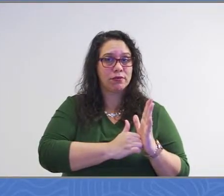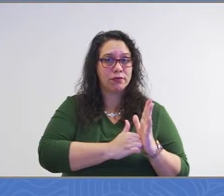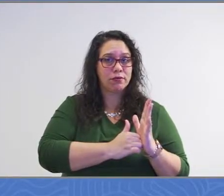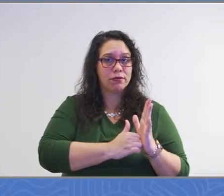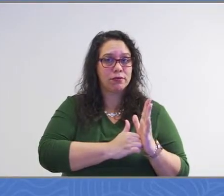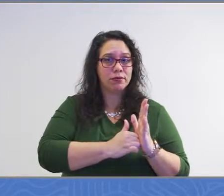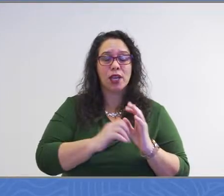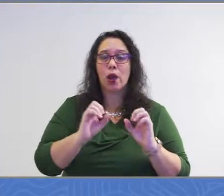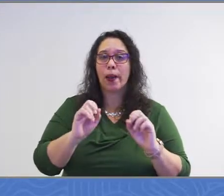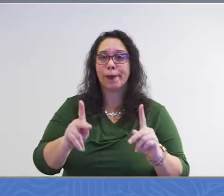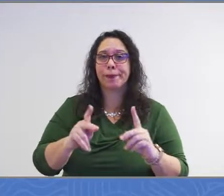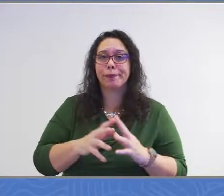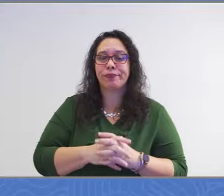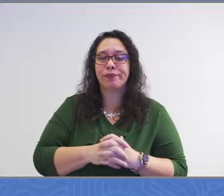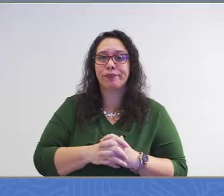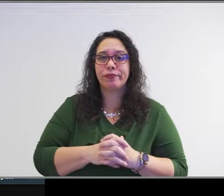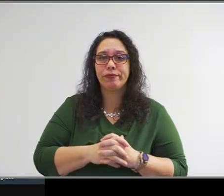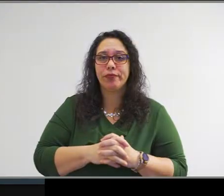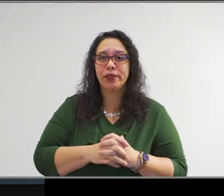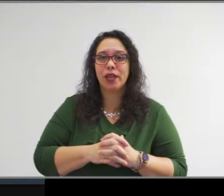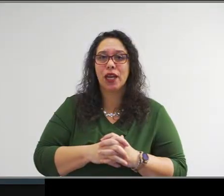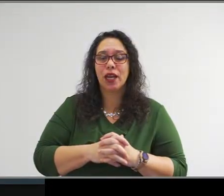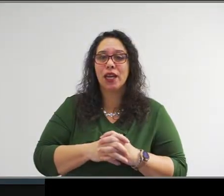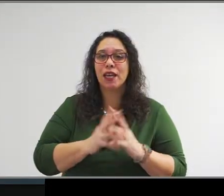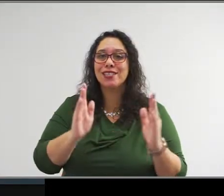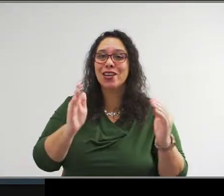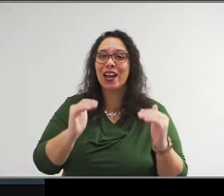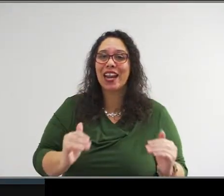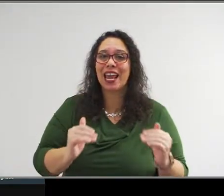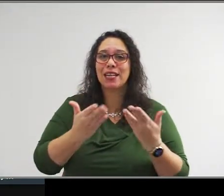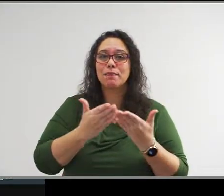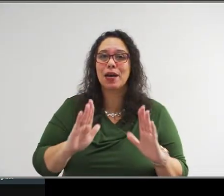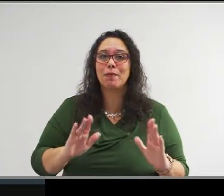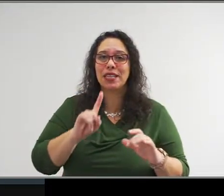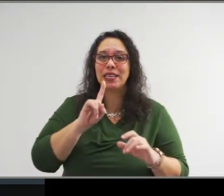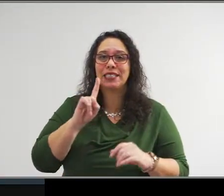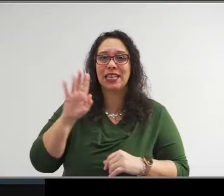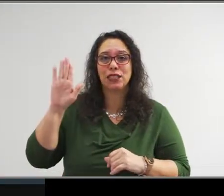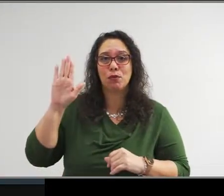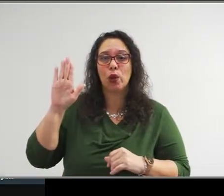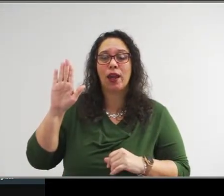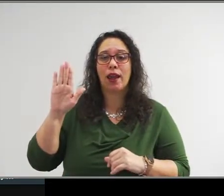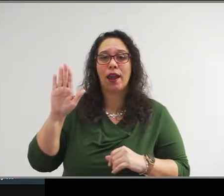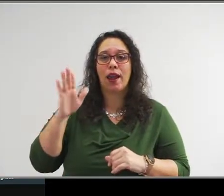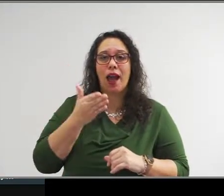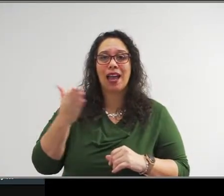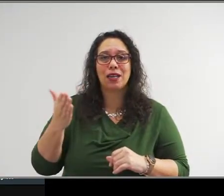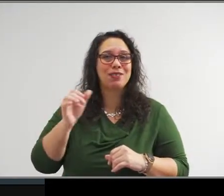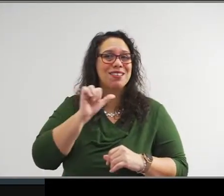Okay. So next we go to public testimony on items not listed on the agenda.